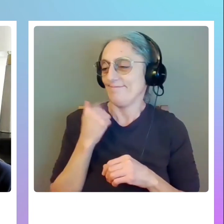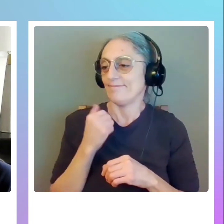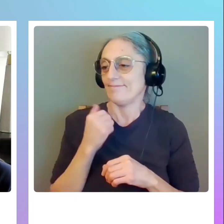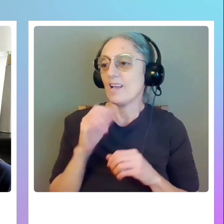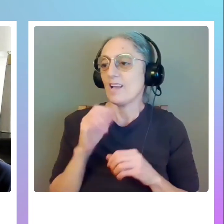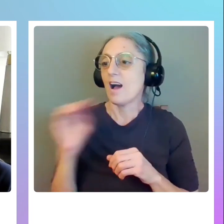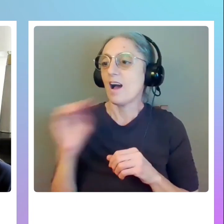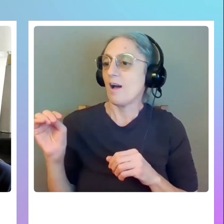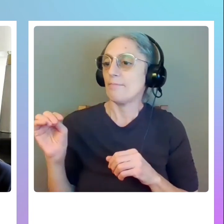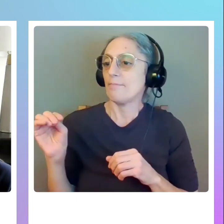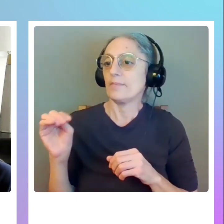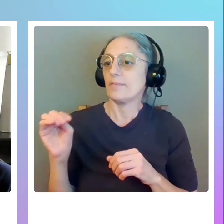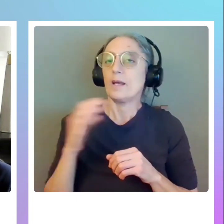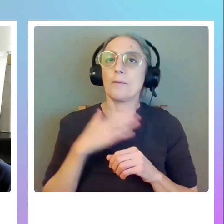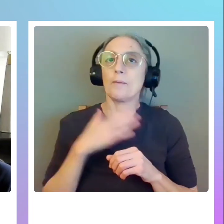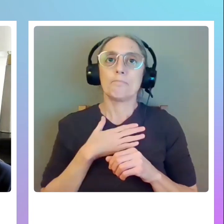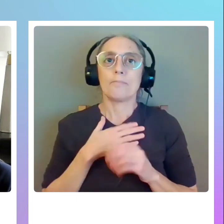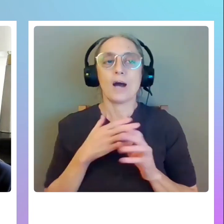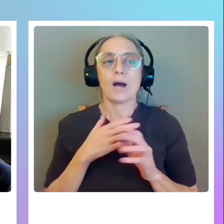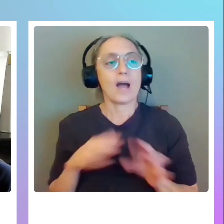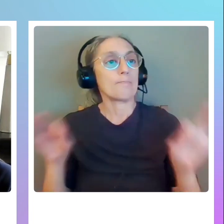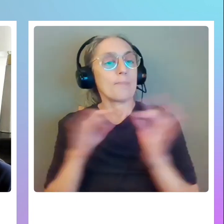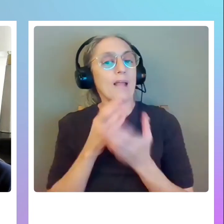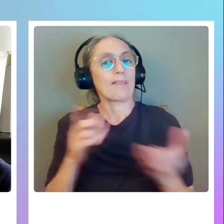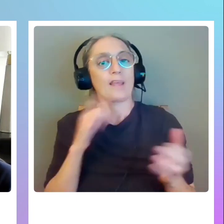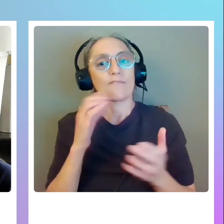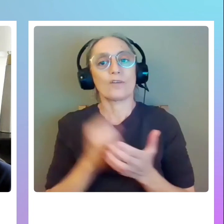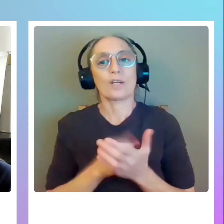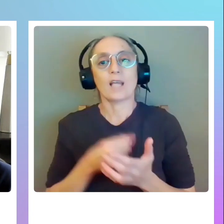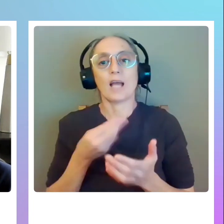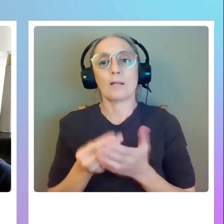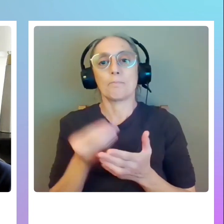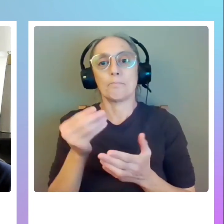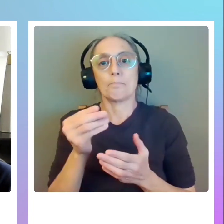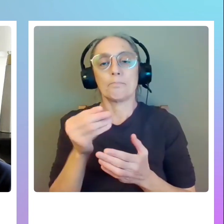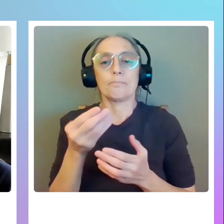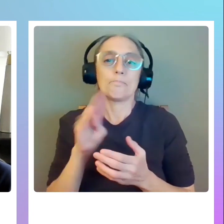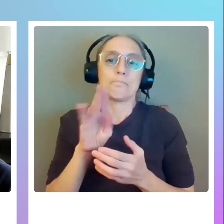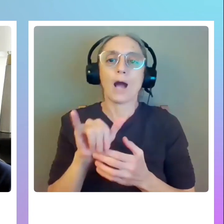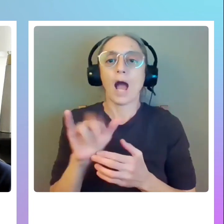My main thing for getting buy-in and this is kind of pre COVID,